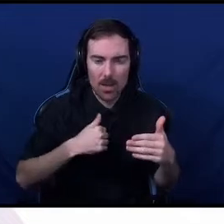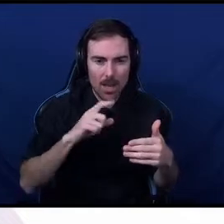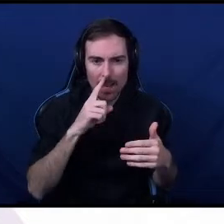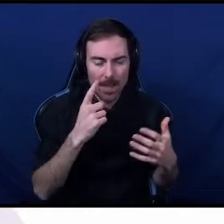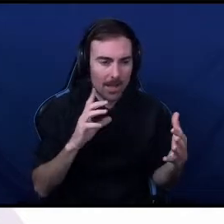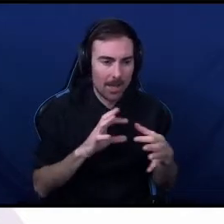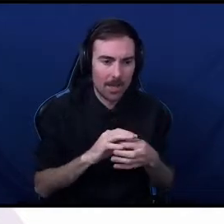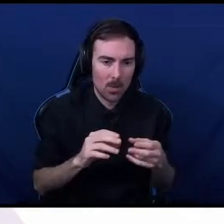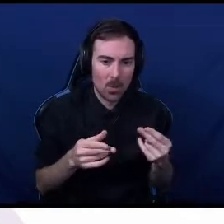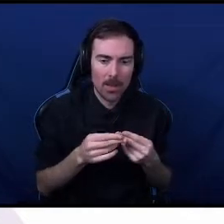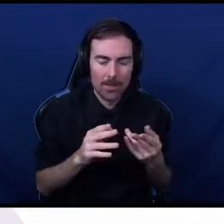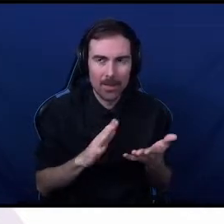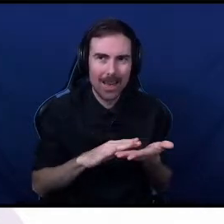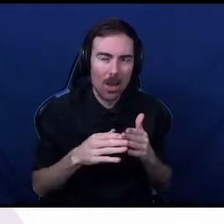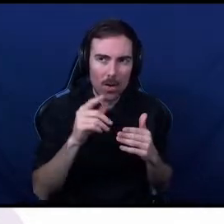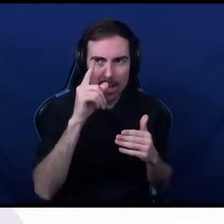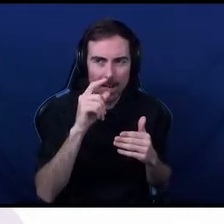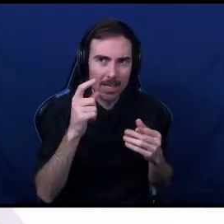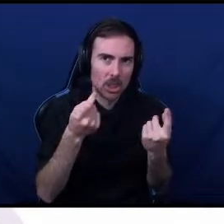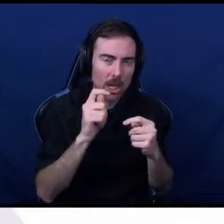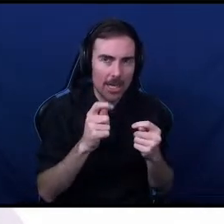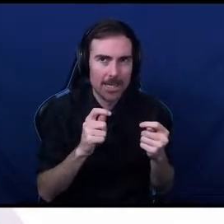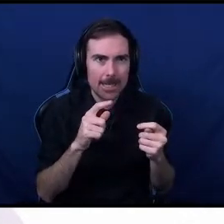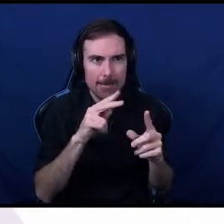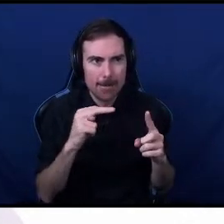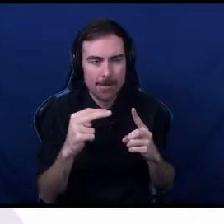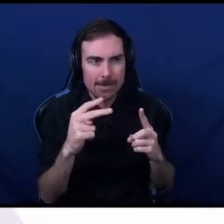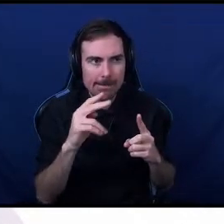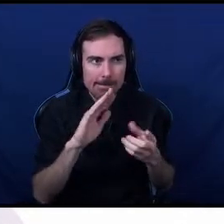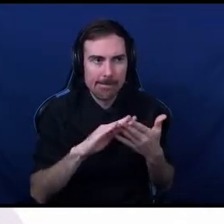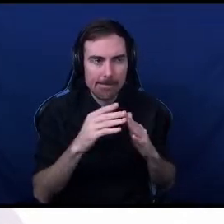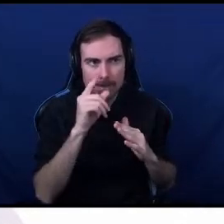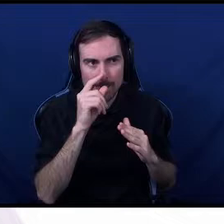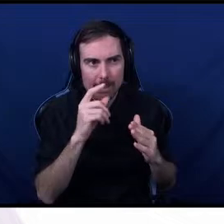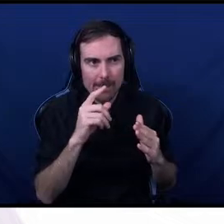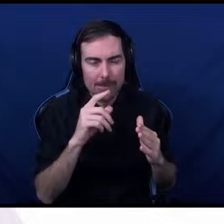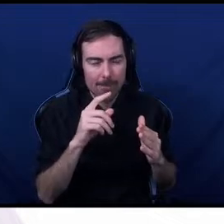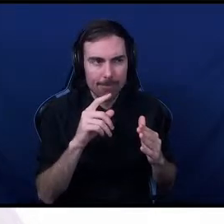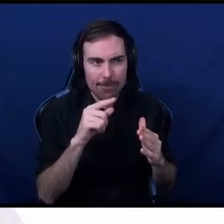way. So I think we can leverage education and framing so that